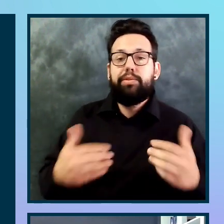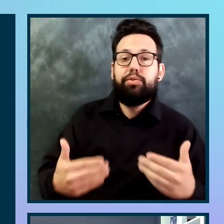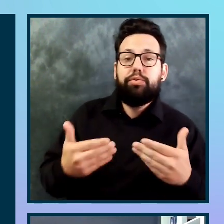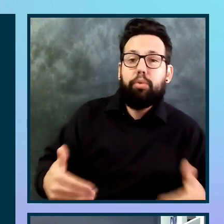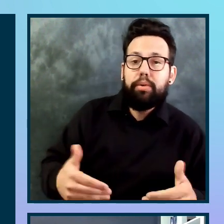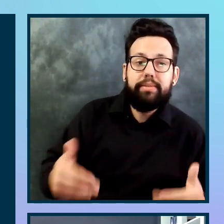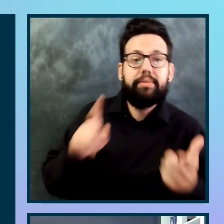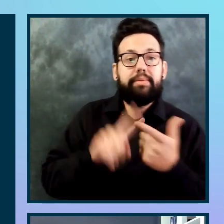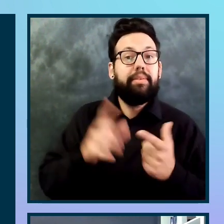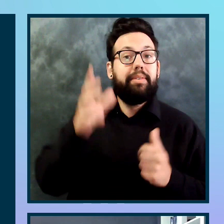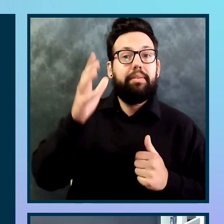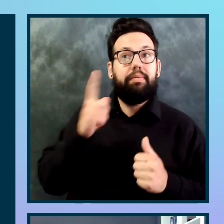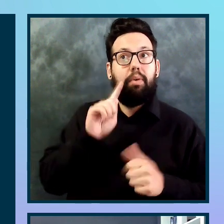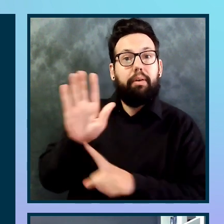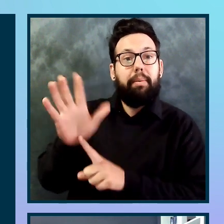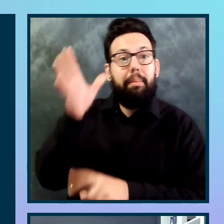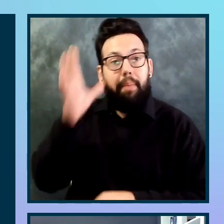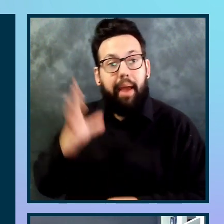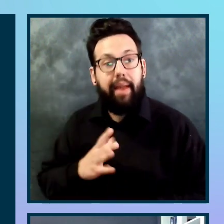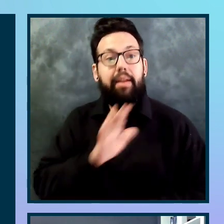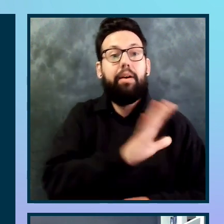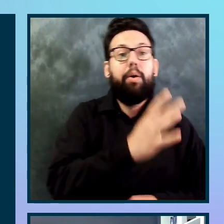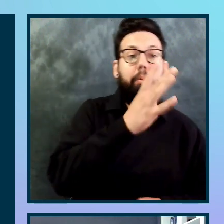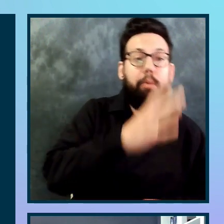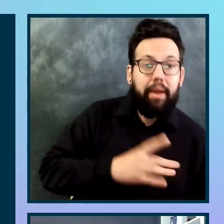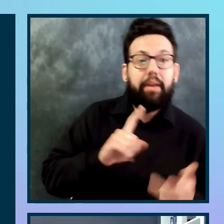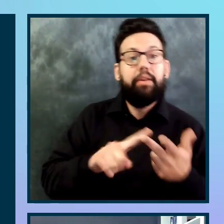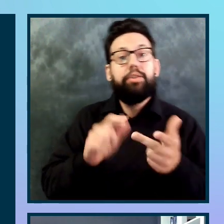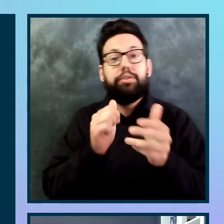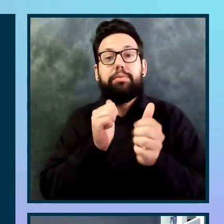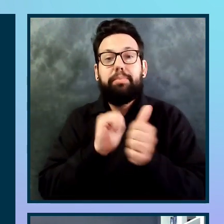So I type shorts, I'm getting suggestions, right? So this is well known as the auto complete.